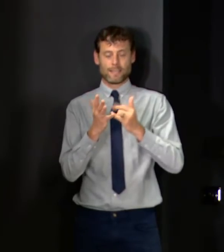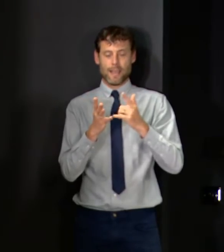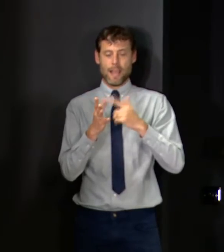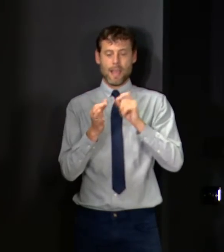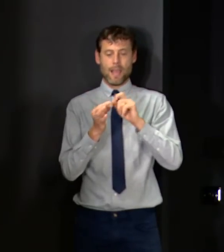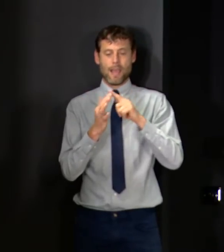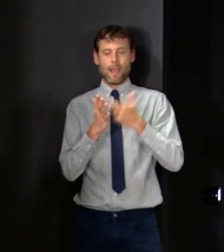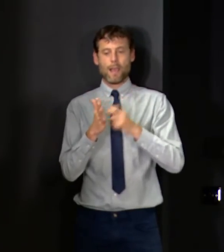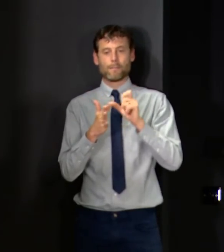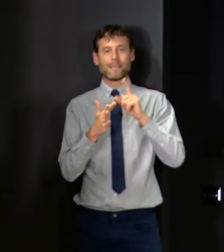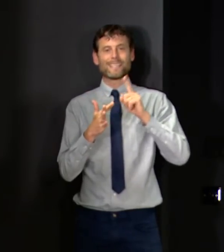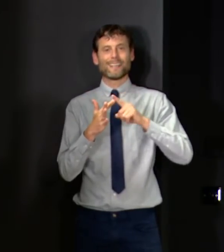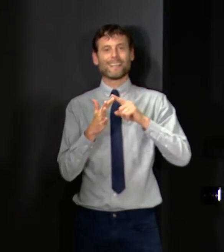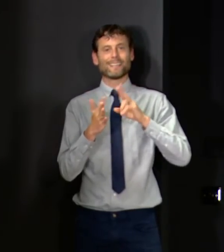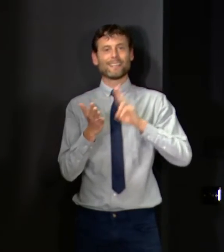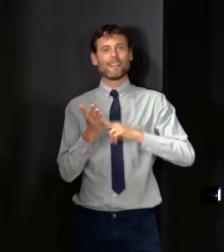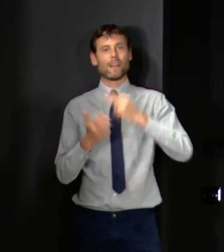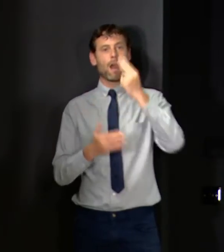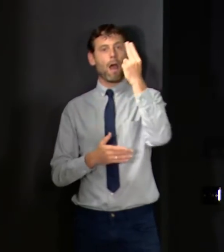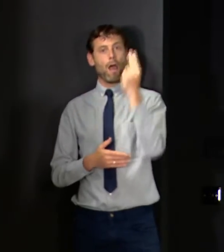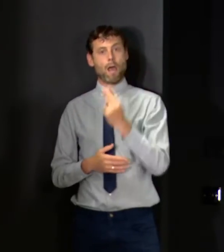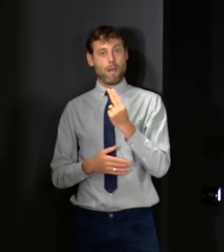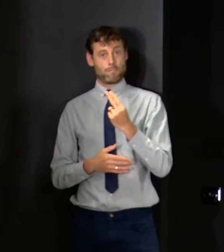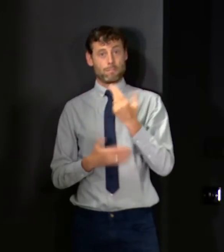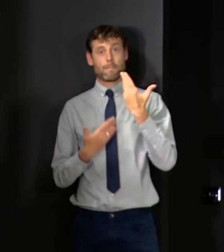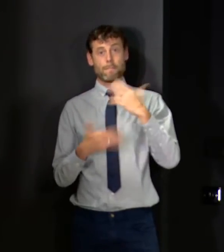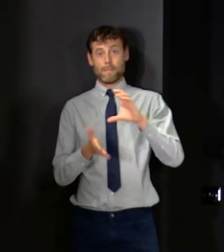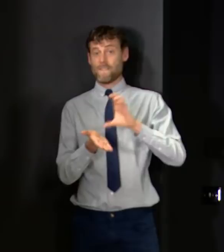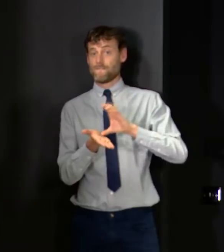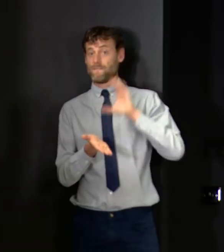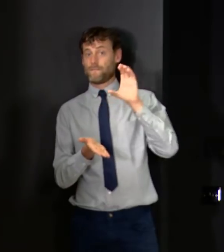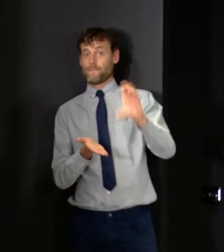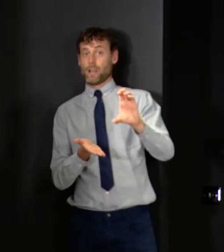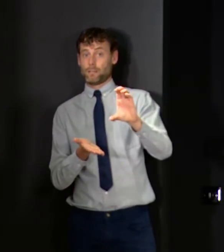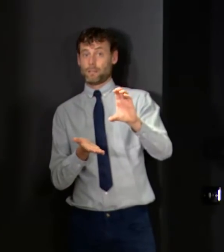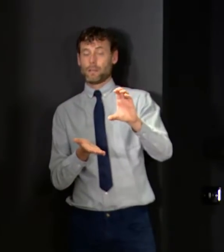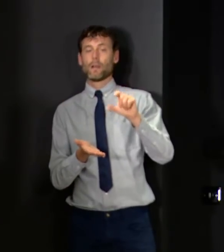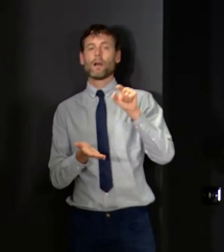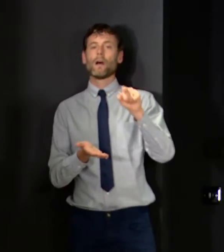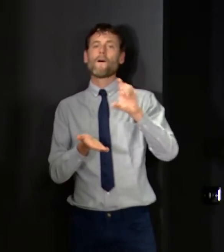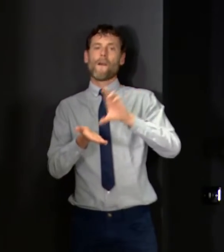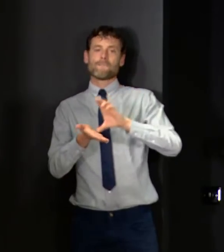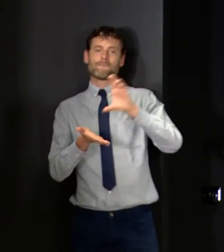the theatres there have received funding from the resilience fund. So, its Eden Court in